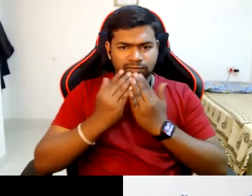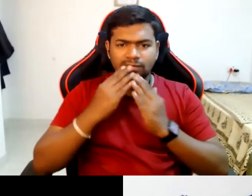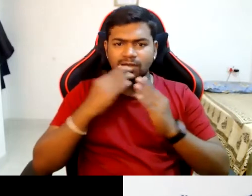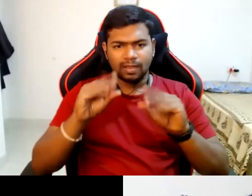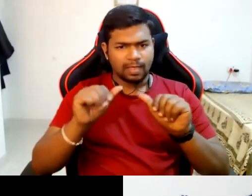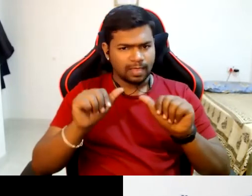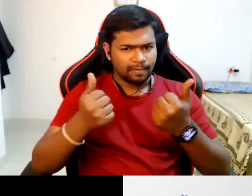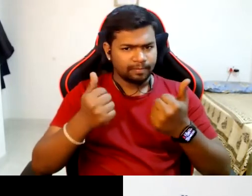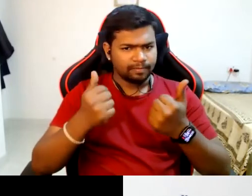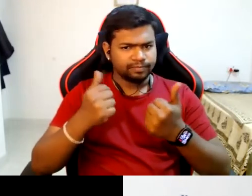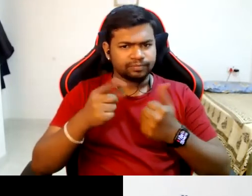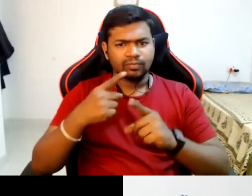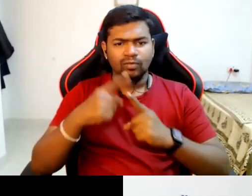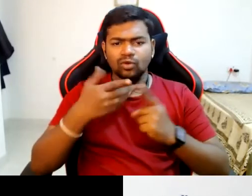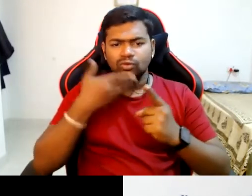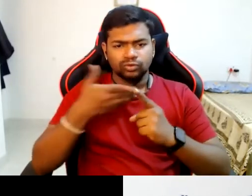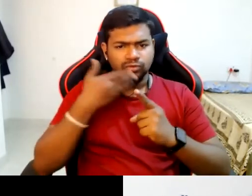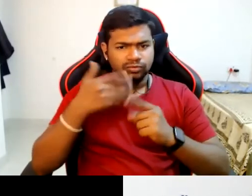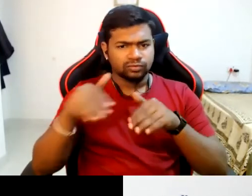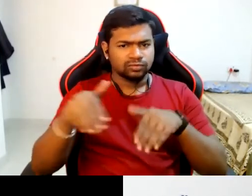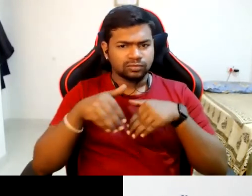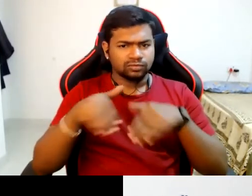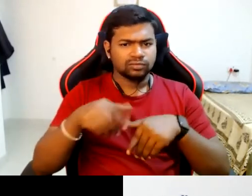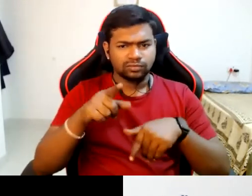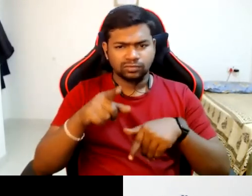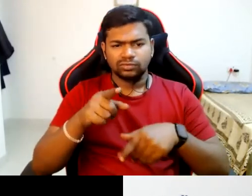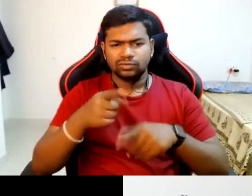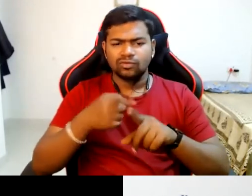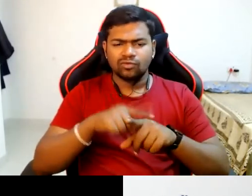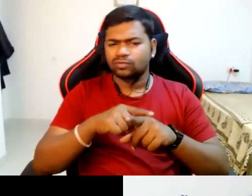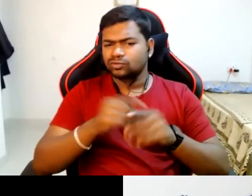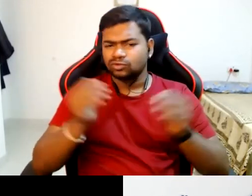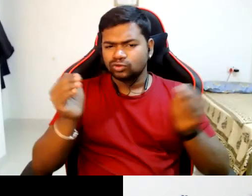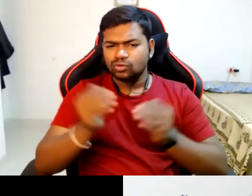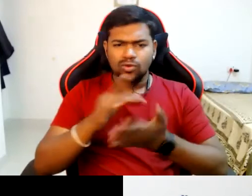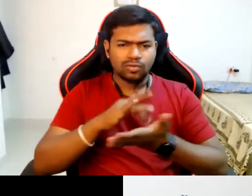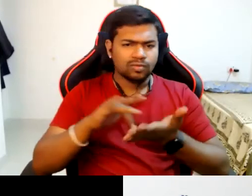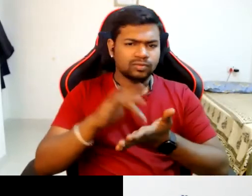since I took tutions and i come from a small place where one batch of tutuion is around